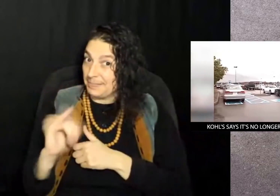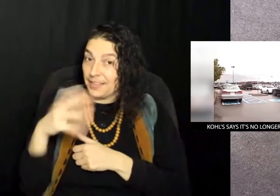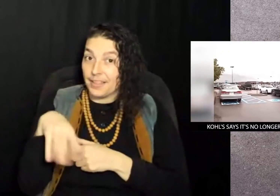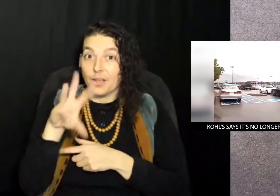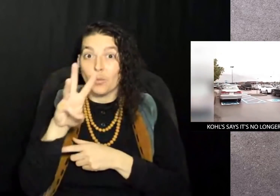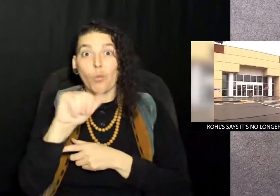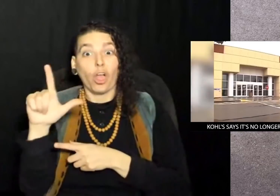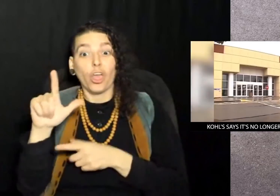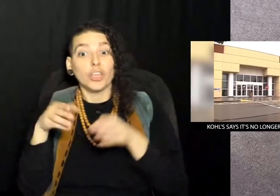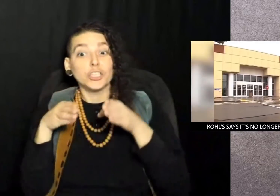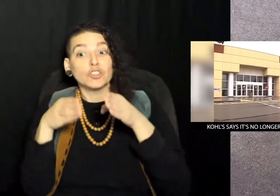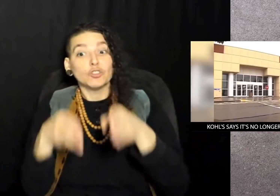13% Monday